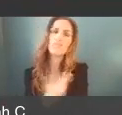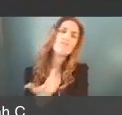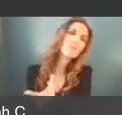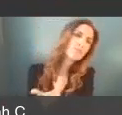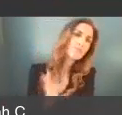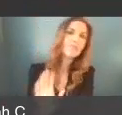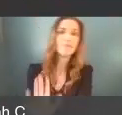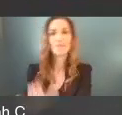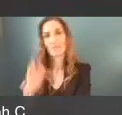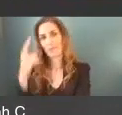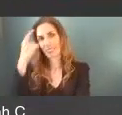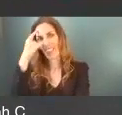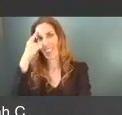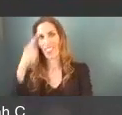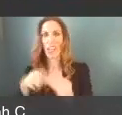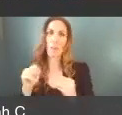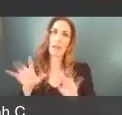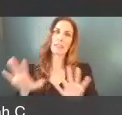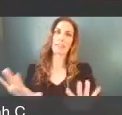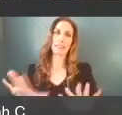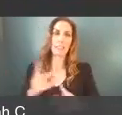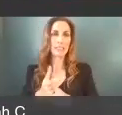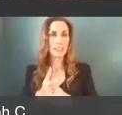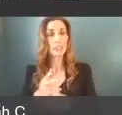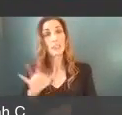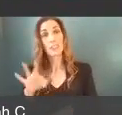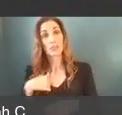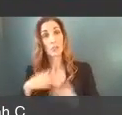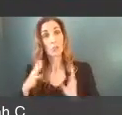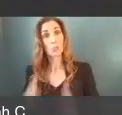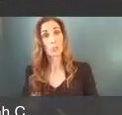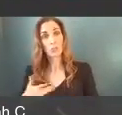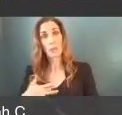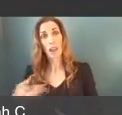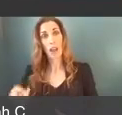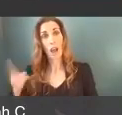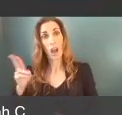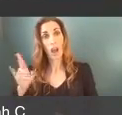twice about it, particularly if you're someone who would be at high risk for a serious case of